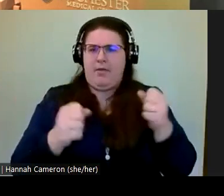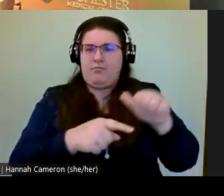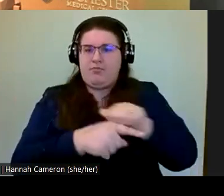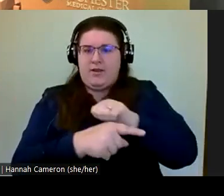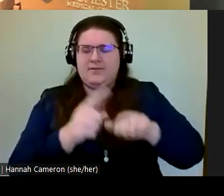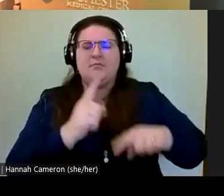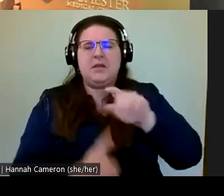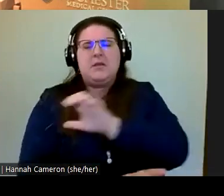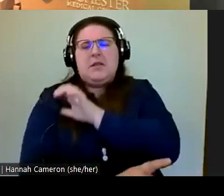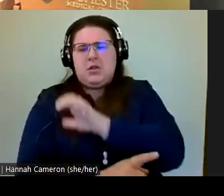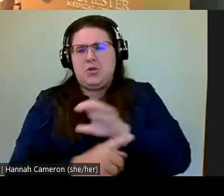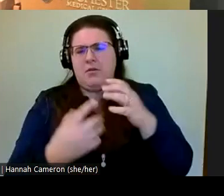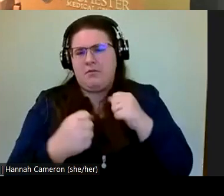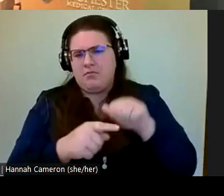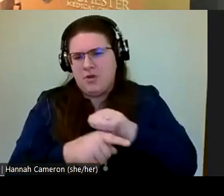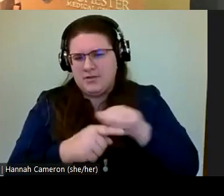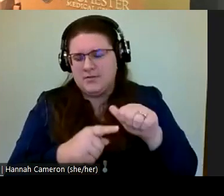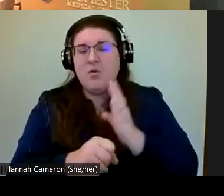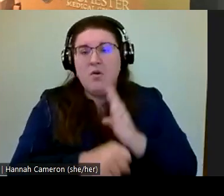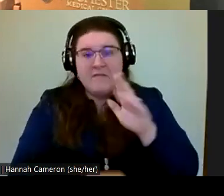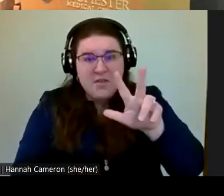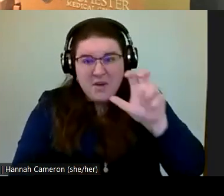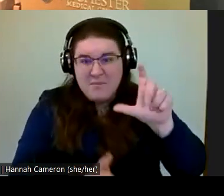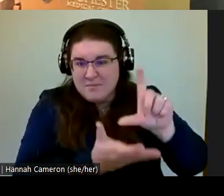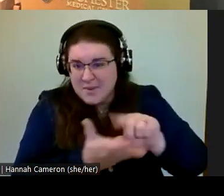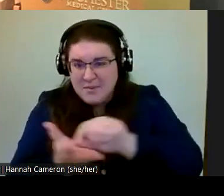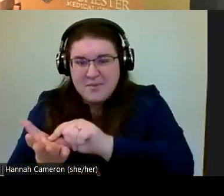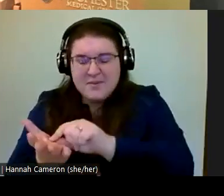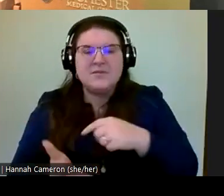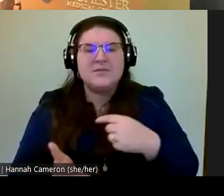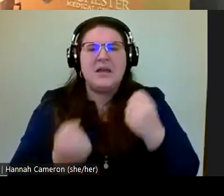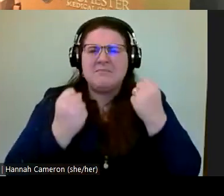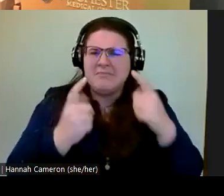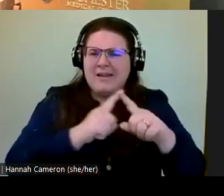300 scholarly Publications and is a recipient of numerous Federal and Foundation grants and